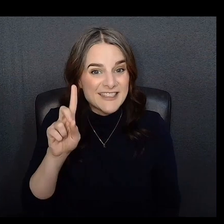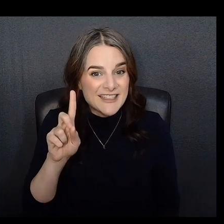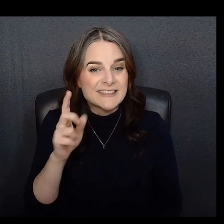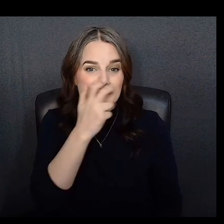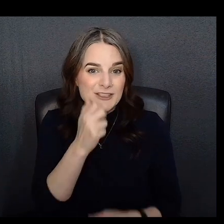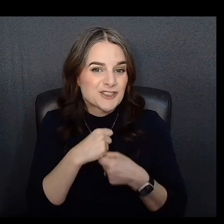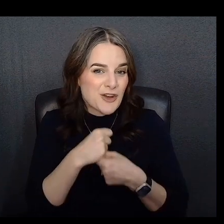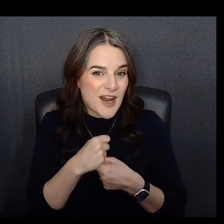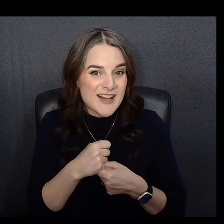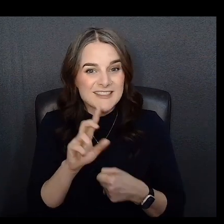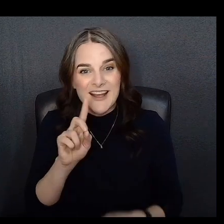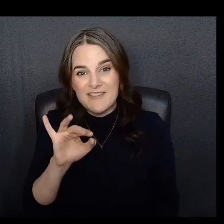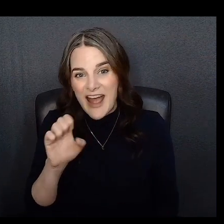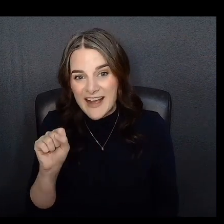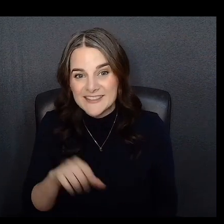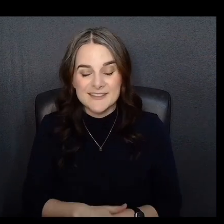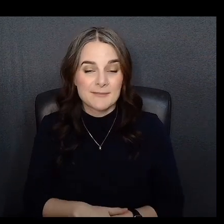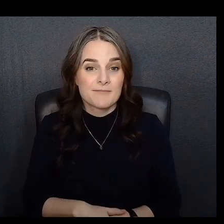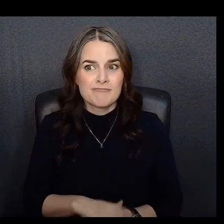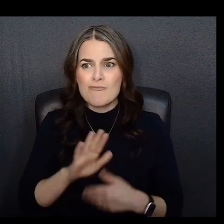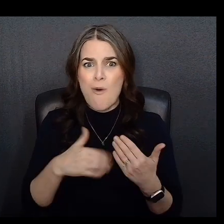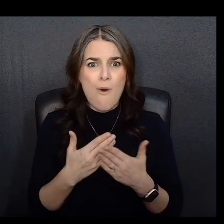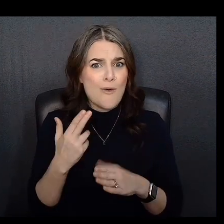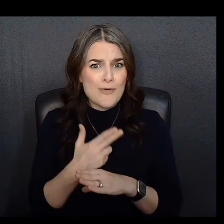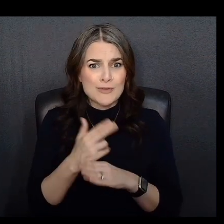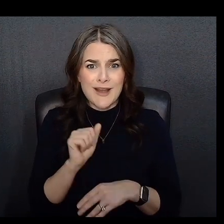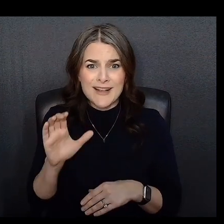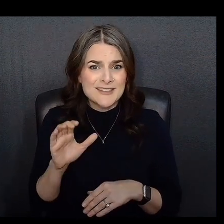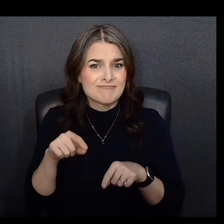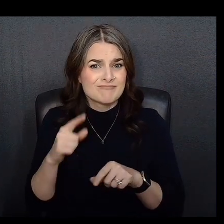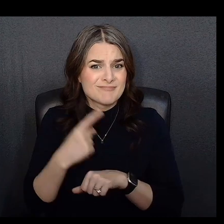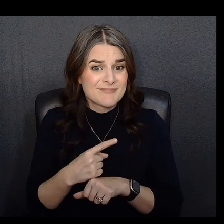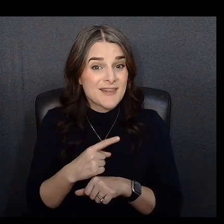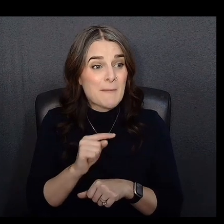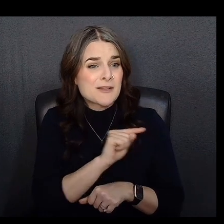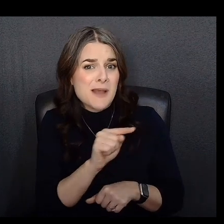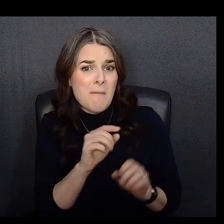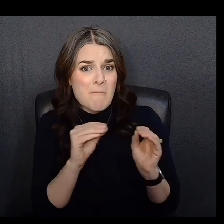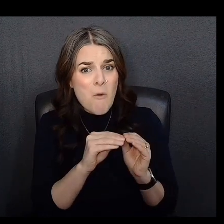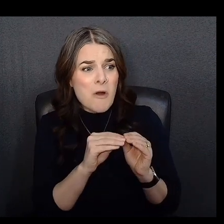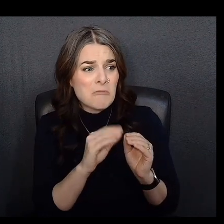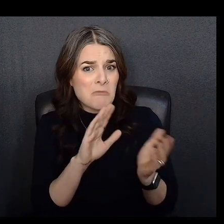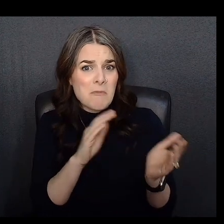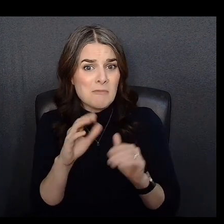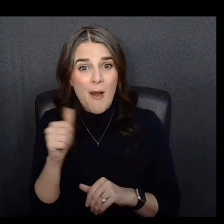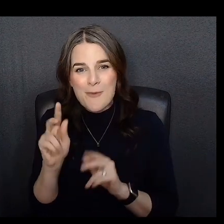We all use forms of AAC throughout our day, some of us just use AAC a little bit more than others.